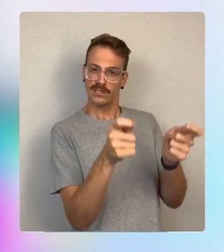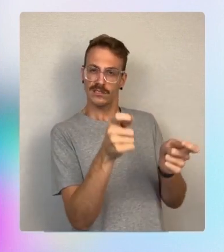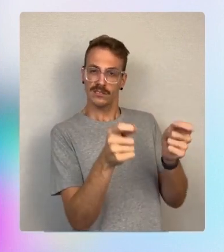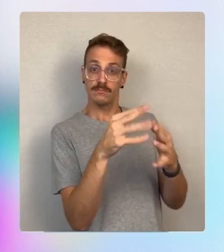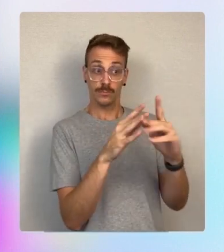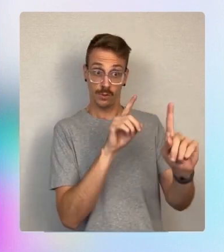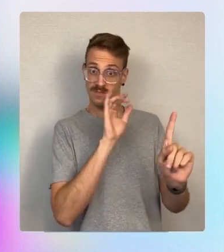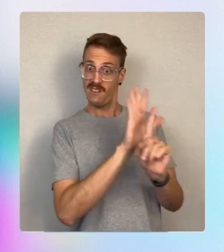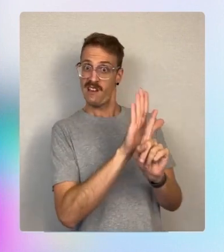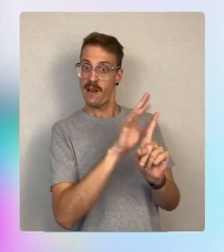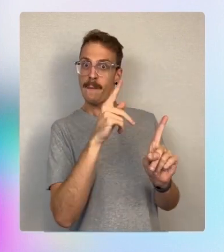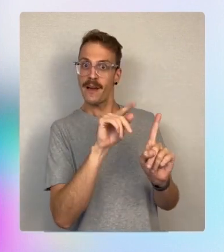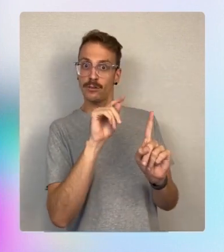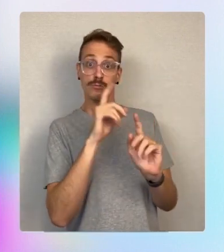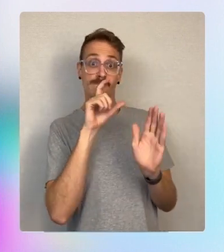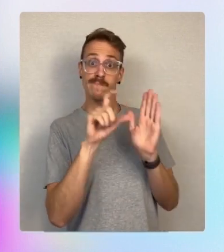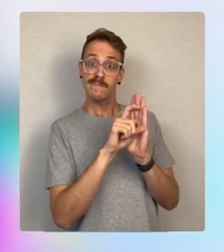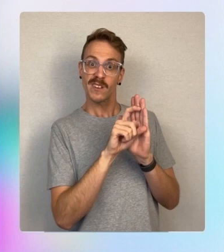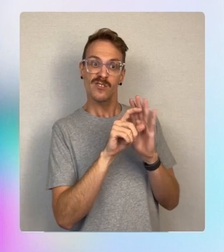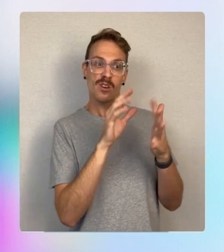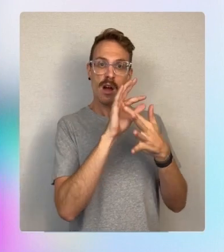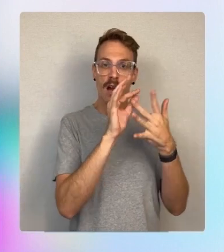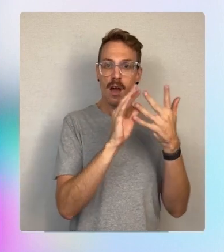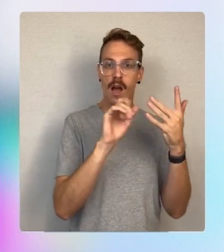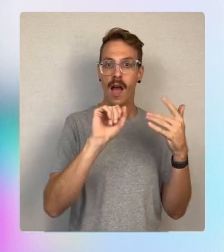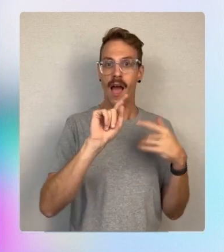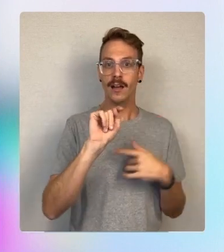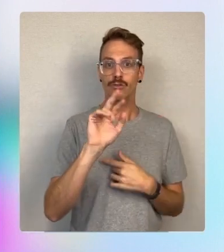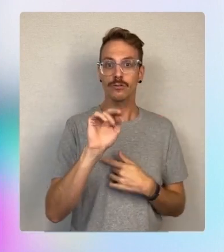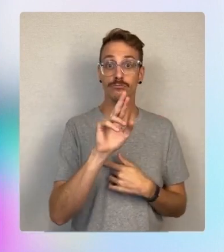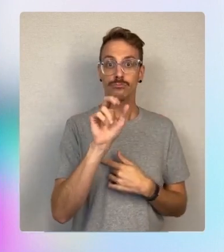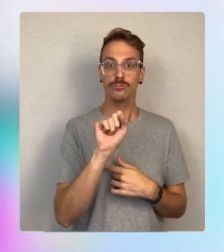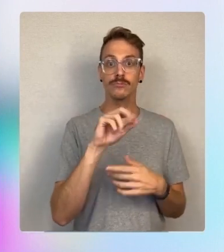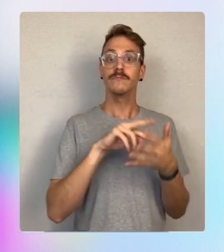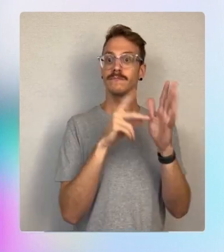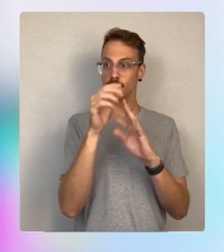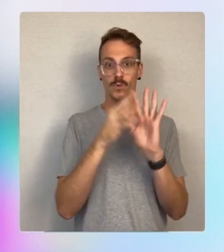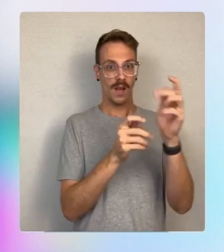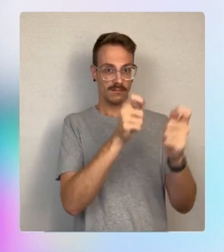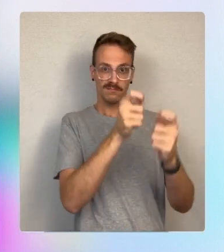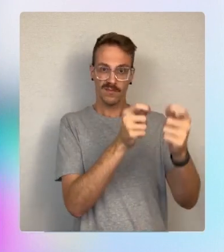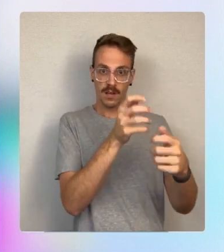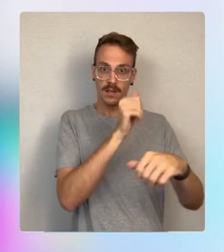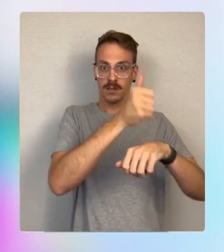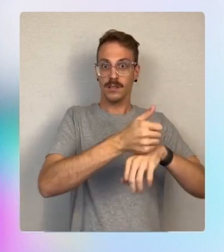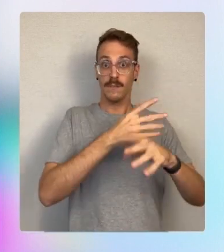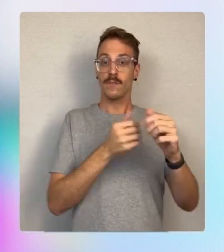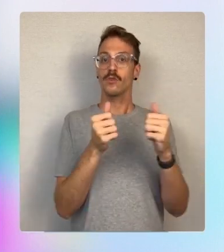to the Passthrough image attributes. You can customize passthrough using the controls